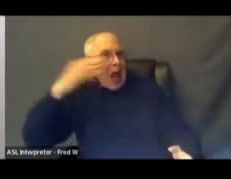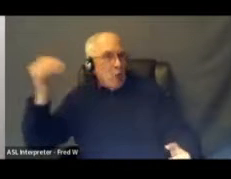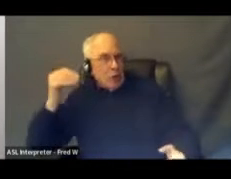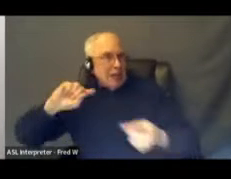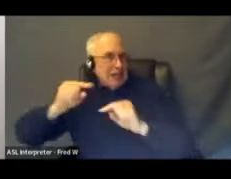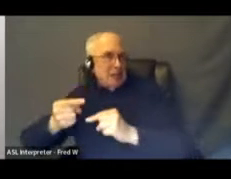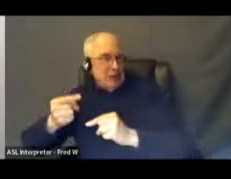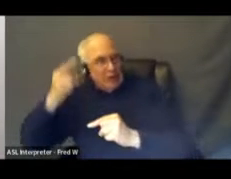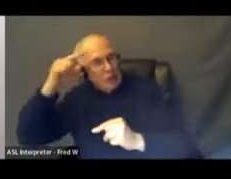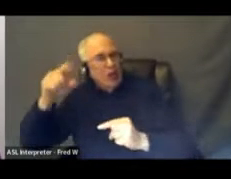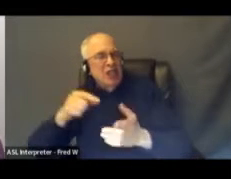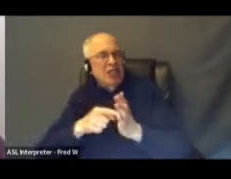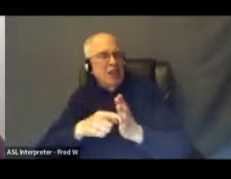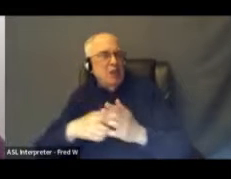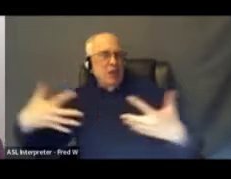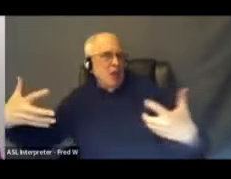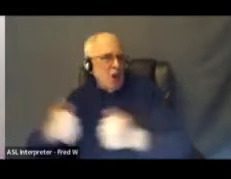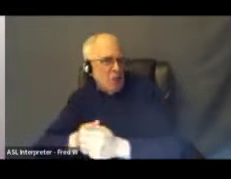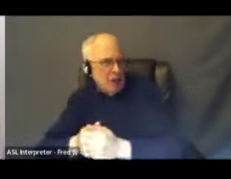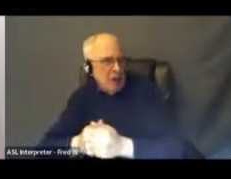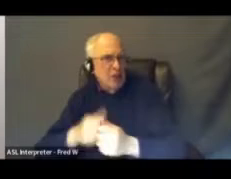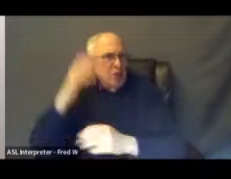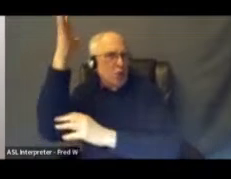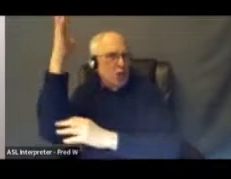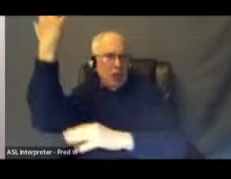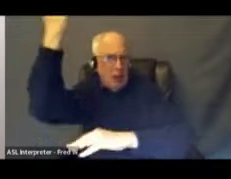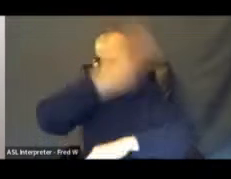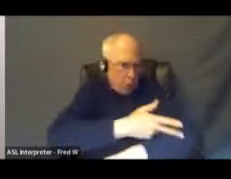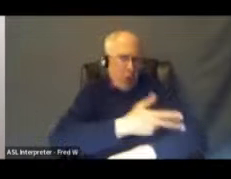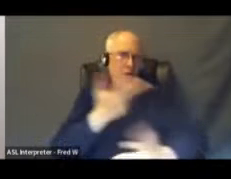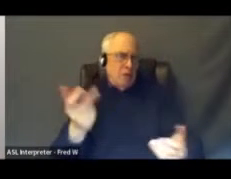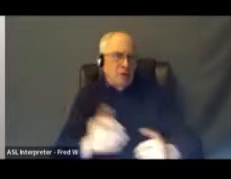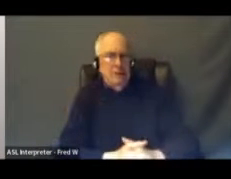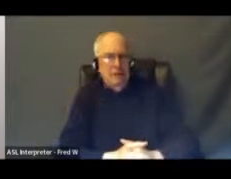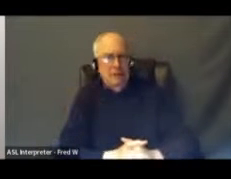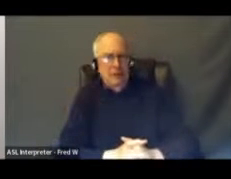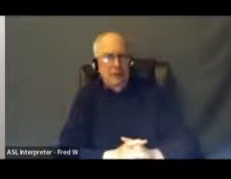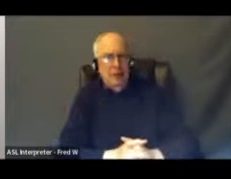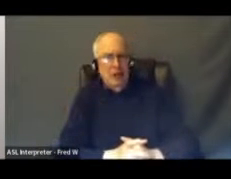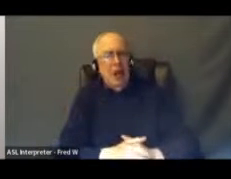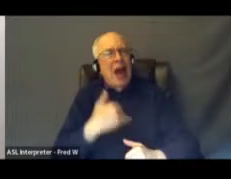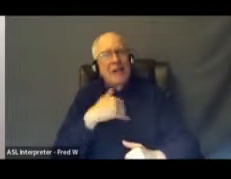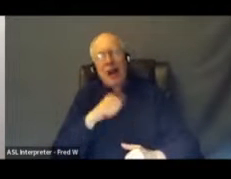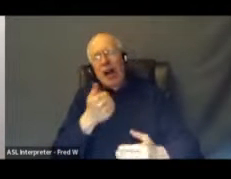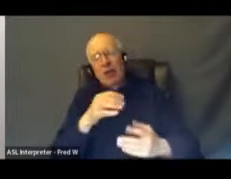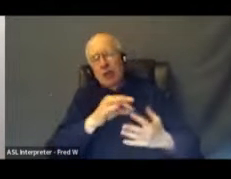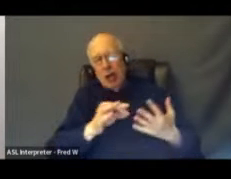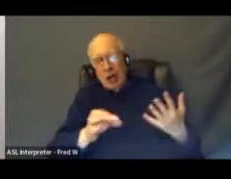tree branch falling down. There are other options for various populations, such as the Brain